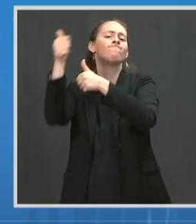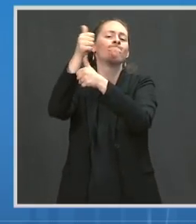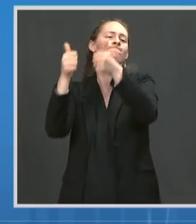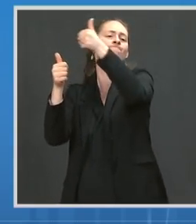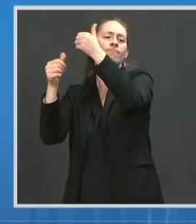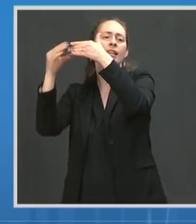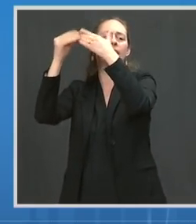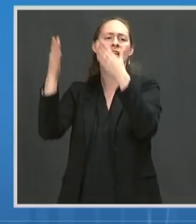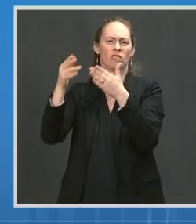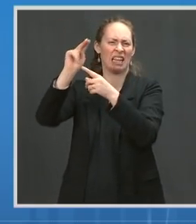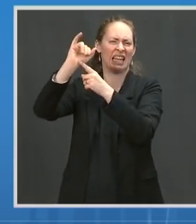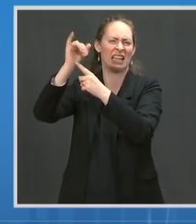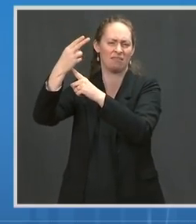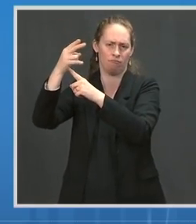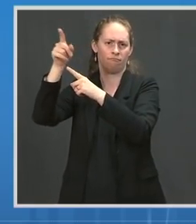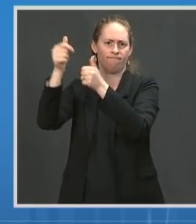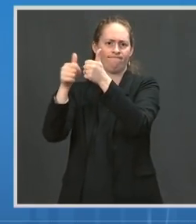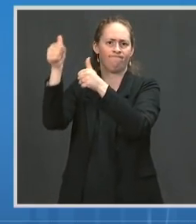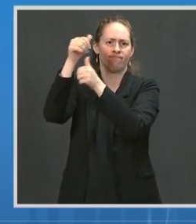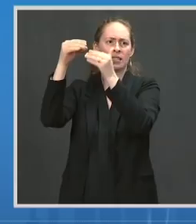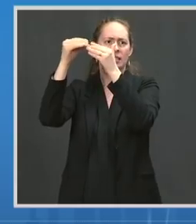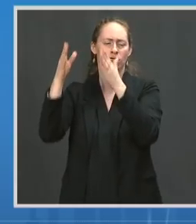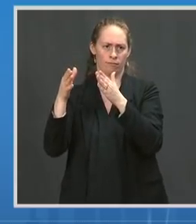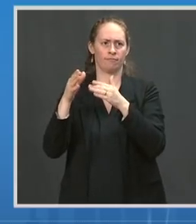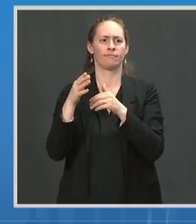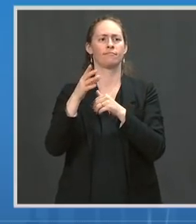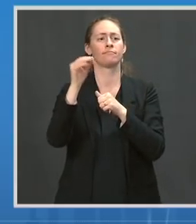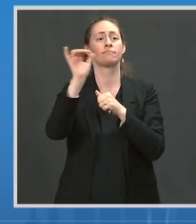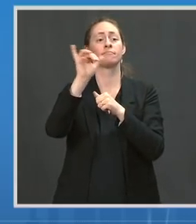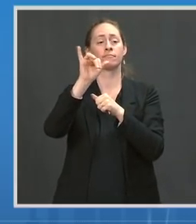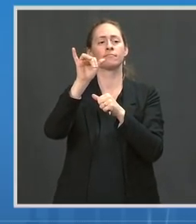Henry Masur, who is the Director of the Critical Care Medicine